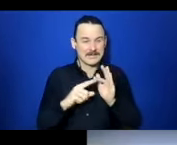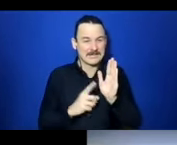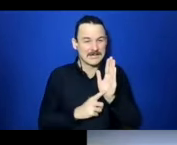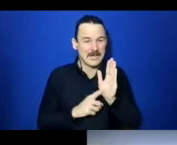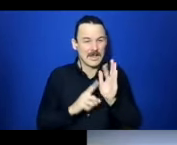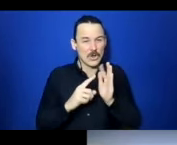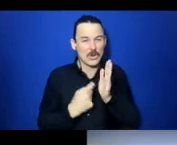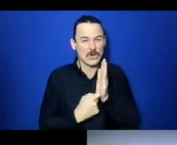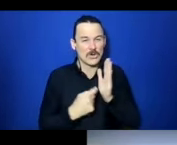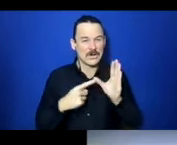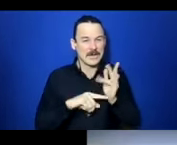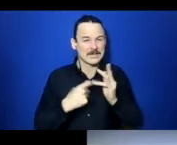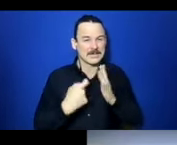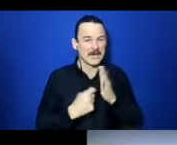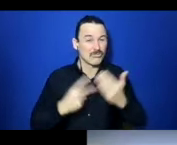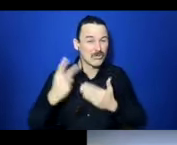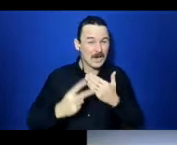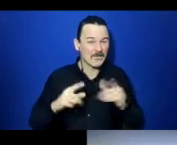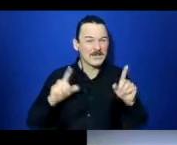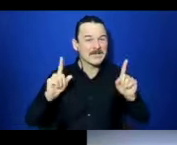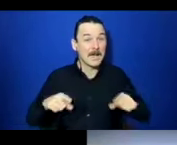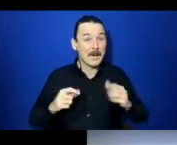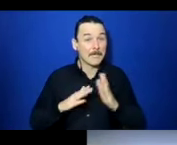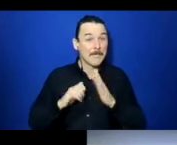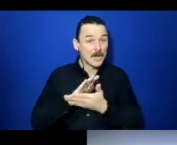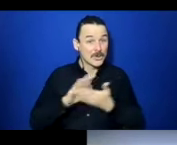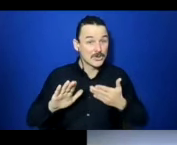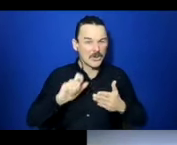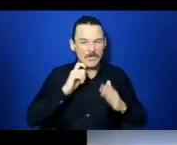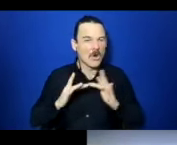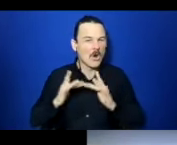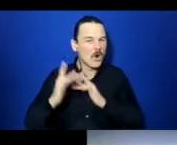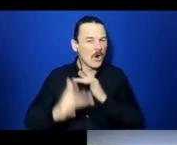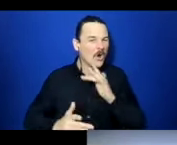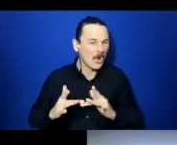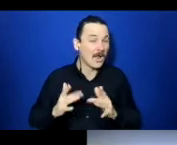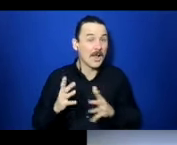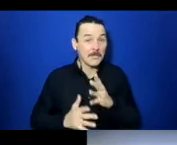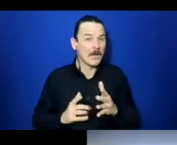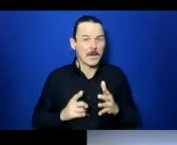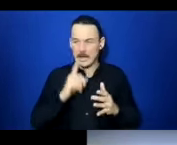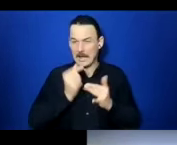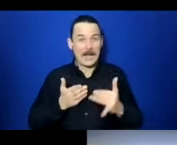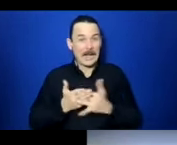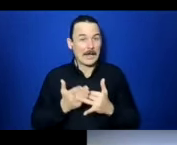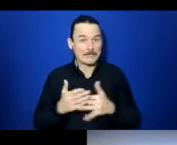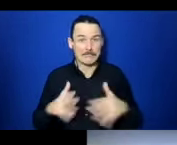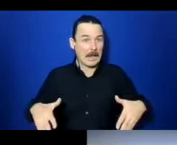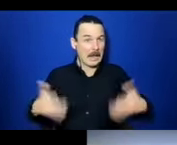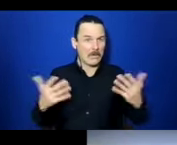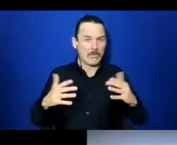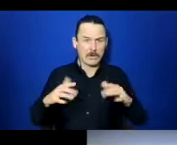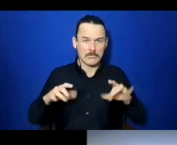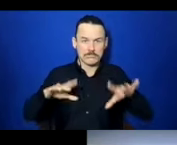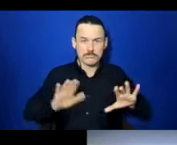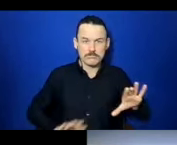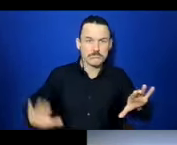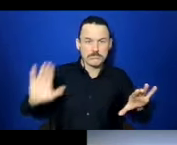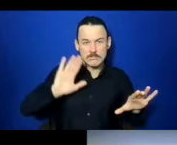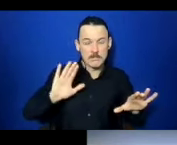or online so you can access that from anywhere. Applications for that do close on the 28th of